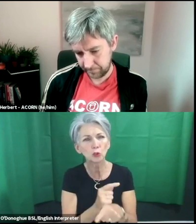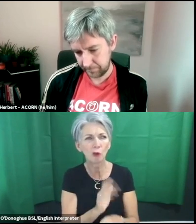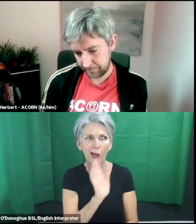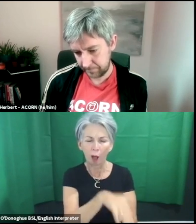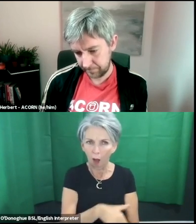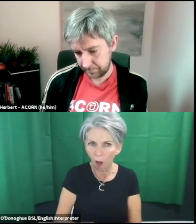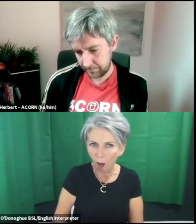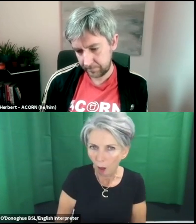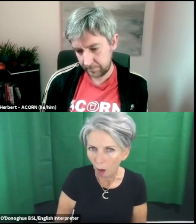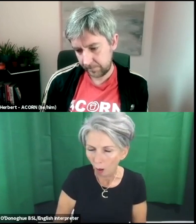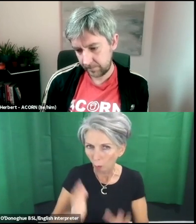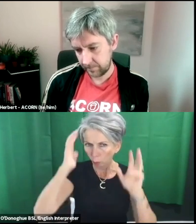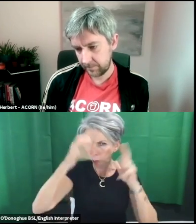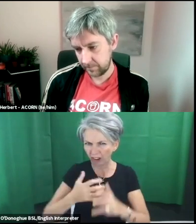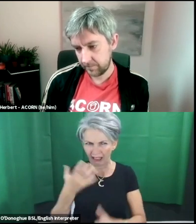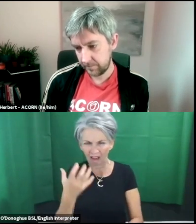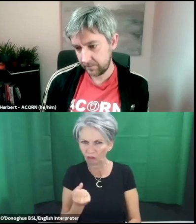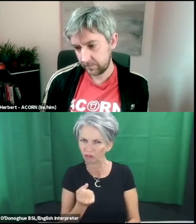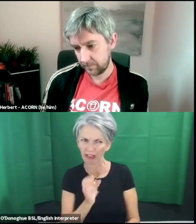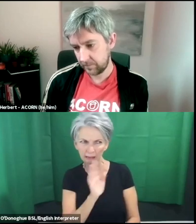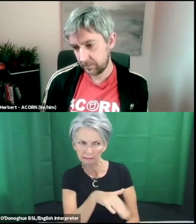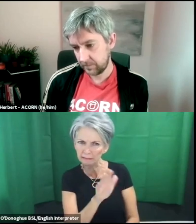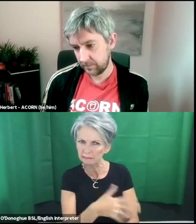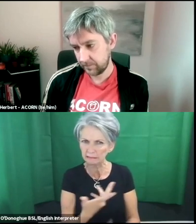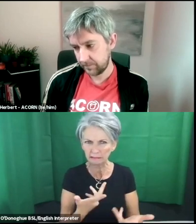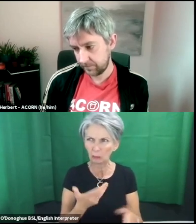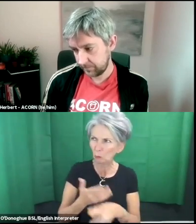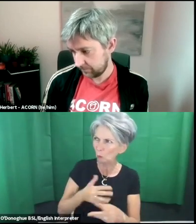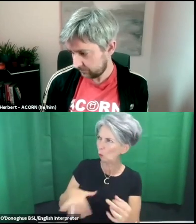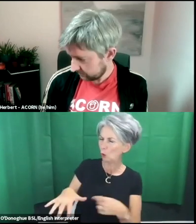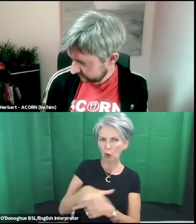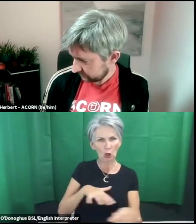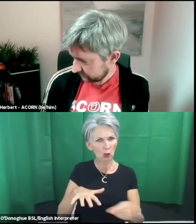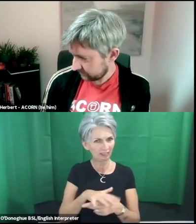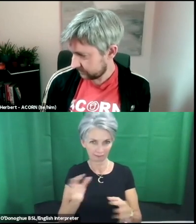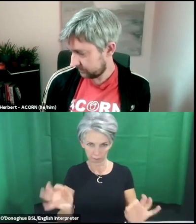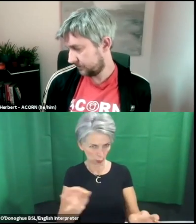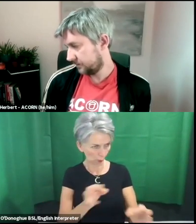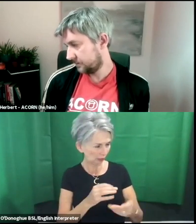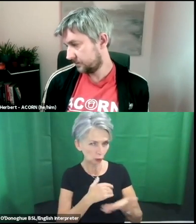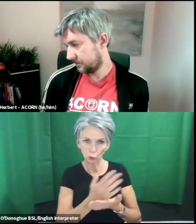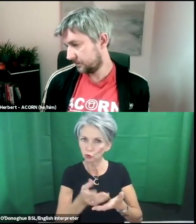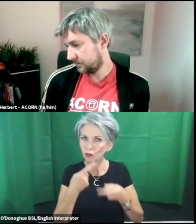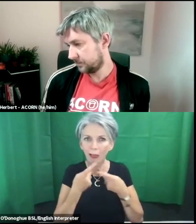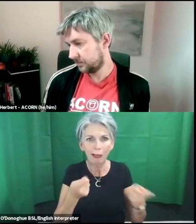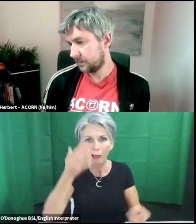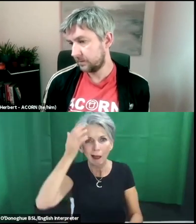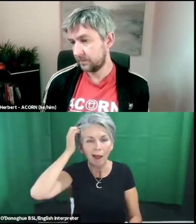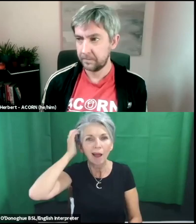concerns on the conditions at work. And let's say when you have COVID, well you just lose all